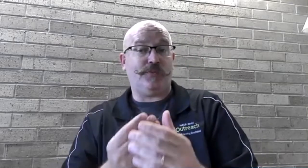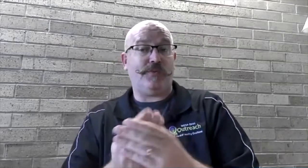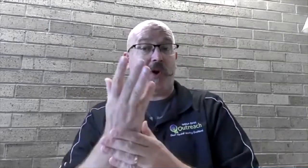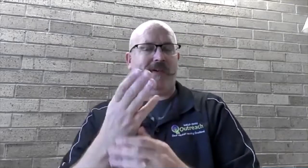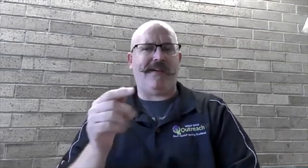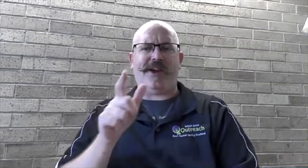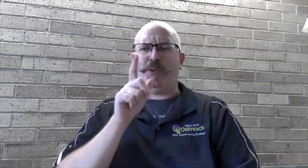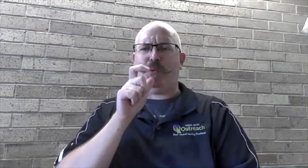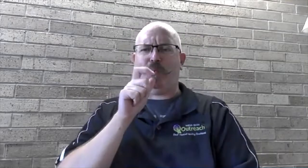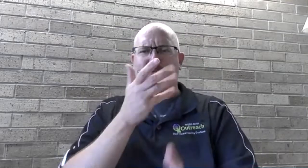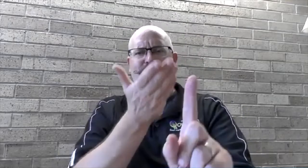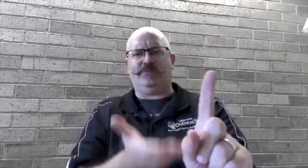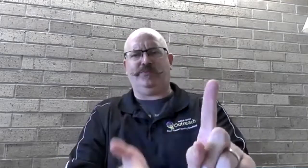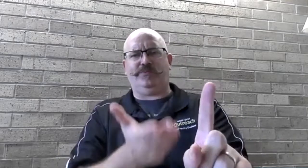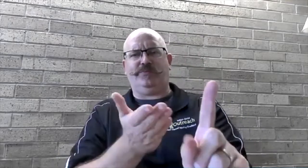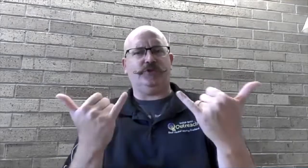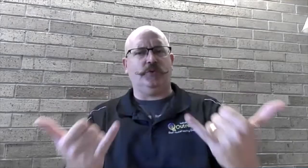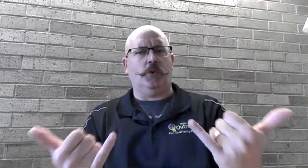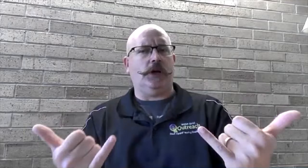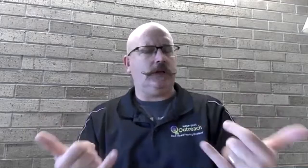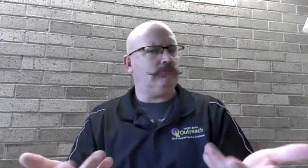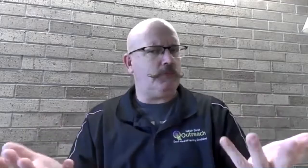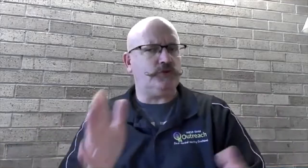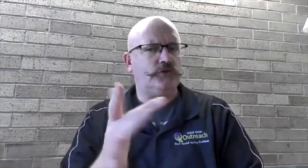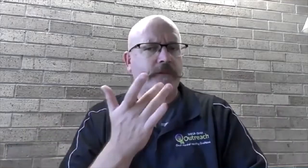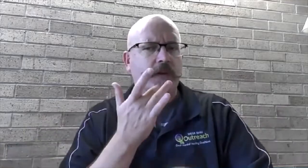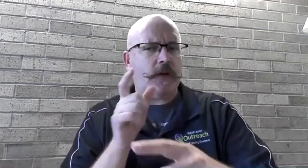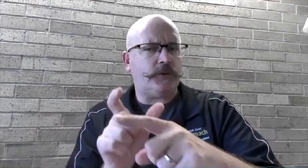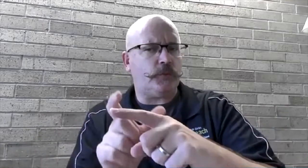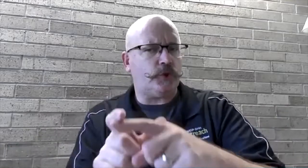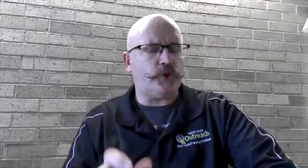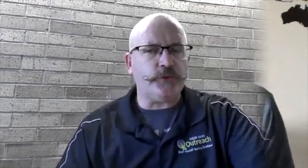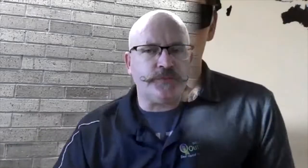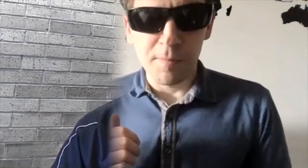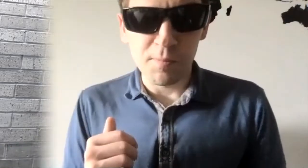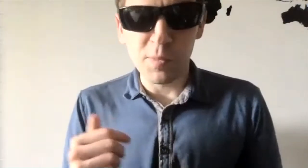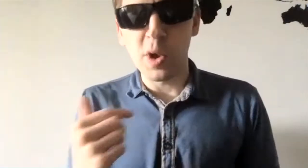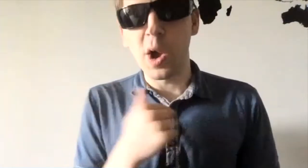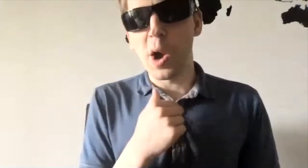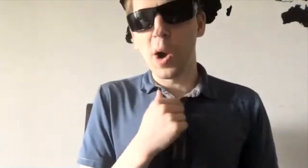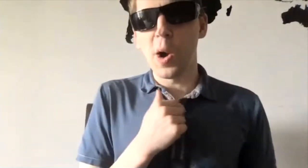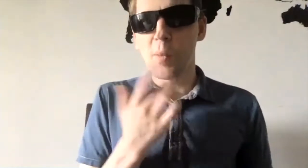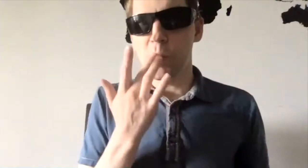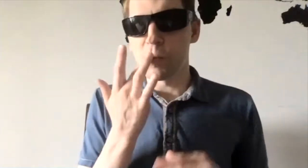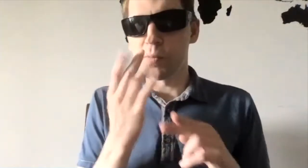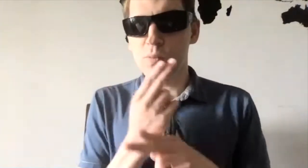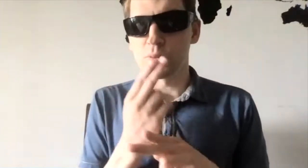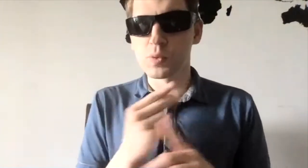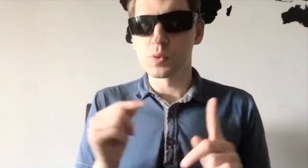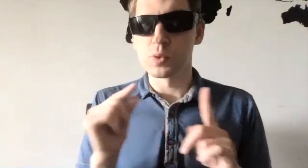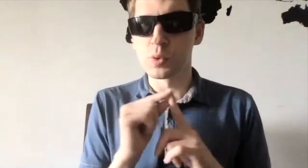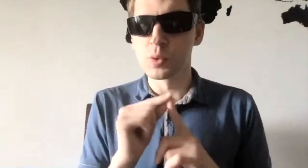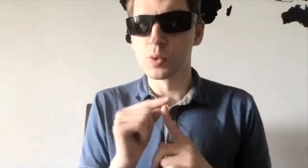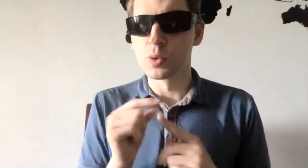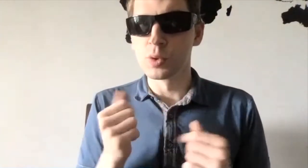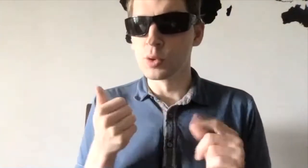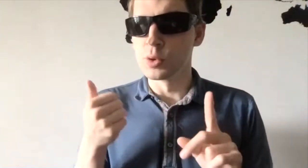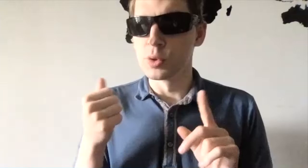that helps you with your personal growth and who you are today? What is your favorite word?